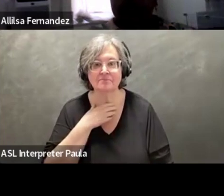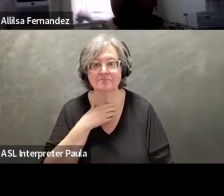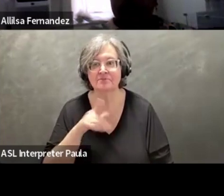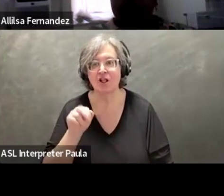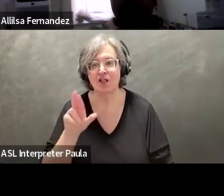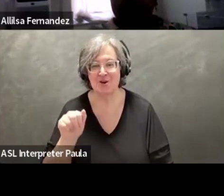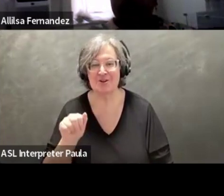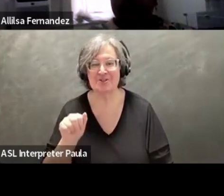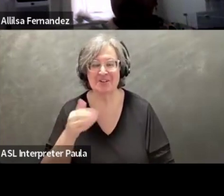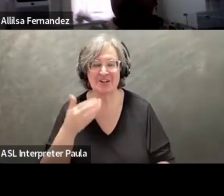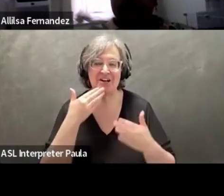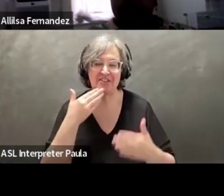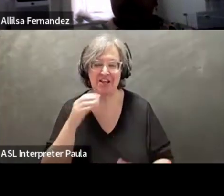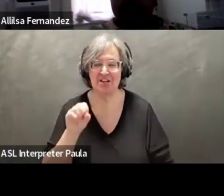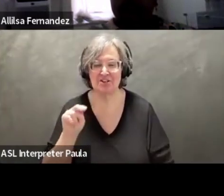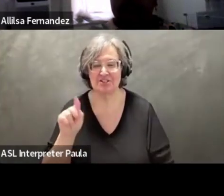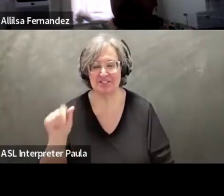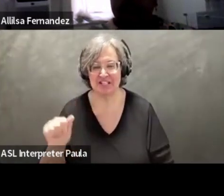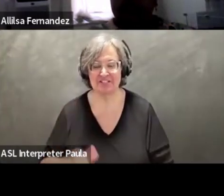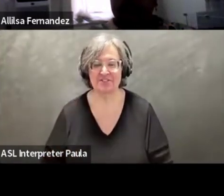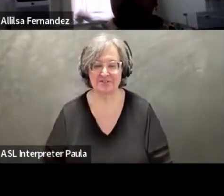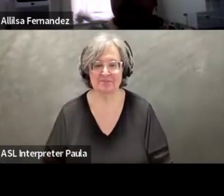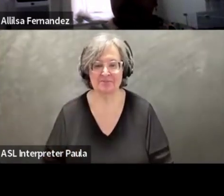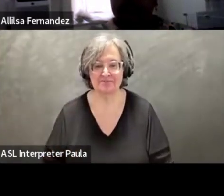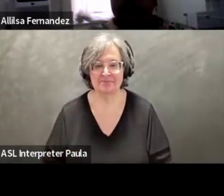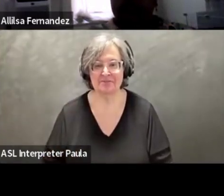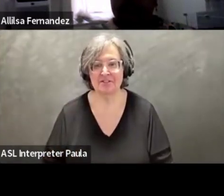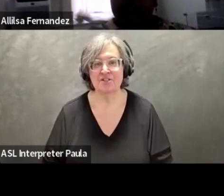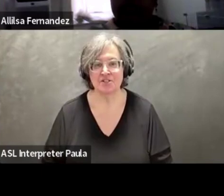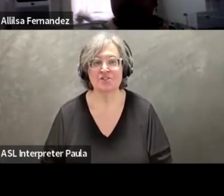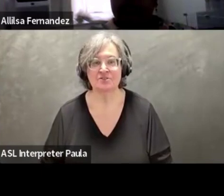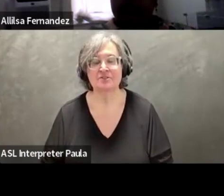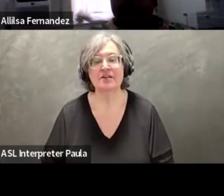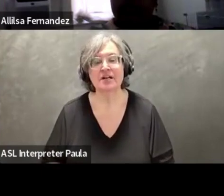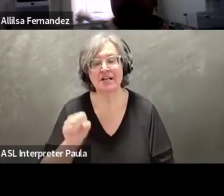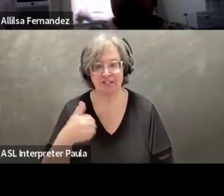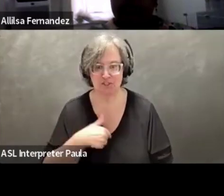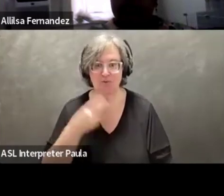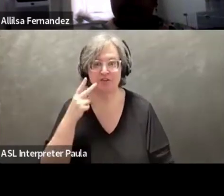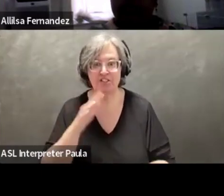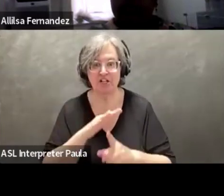Laura Bernas: There we go. Thank you, Santa. Yeah, I think something we've seen in our environmental scan thus far as